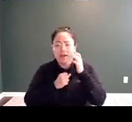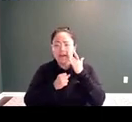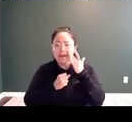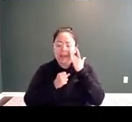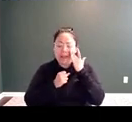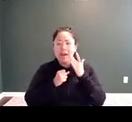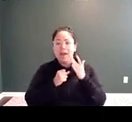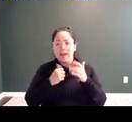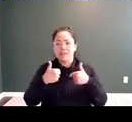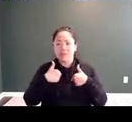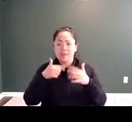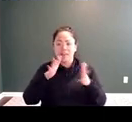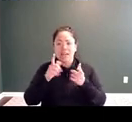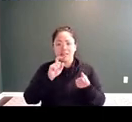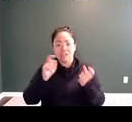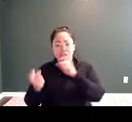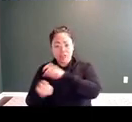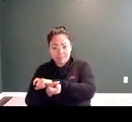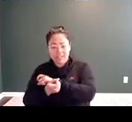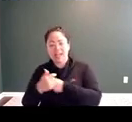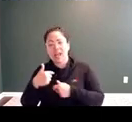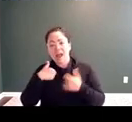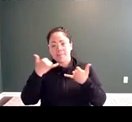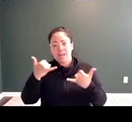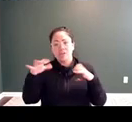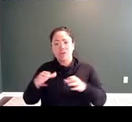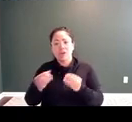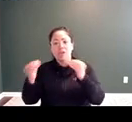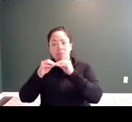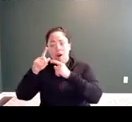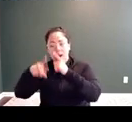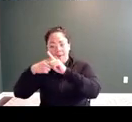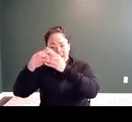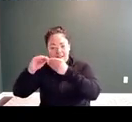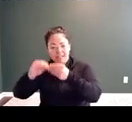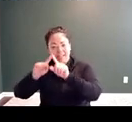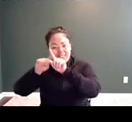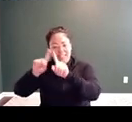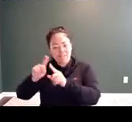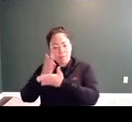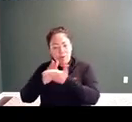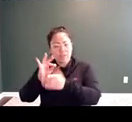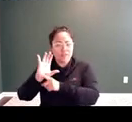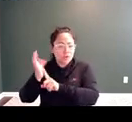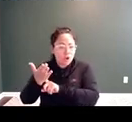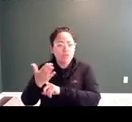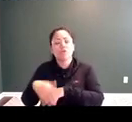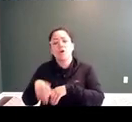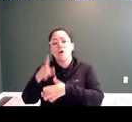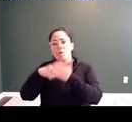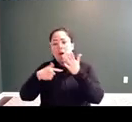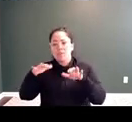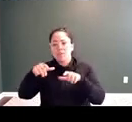As we've kind of shifted out of it, I am doing more pieces about all different parts of culture and the things that we do at LUNA.